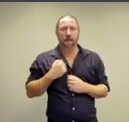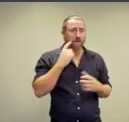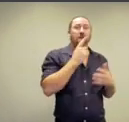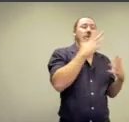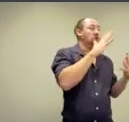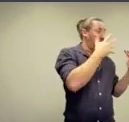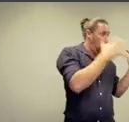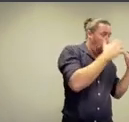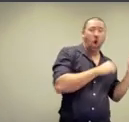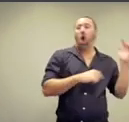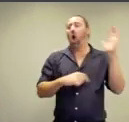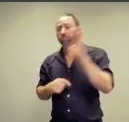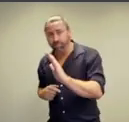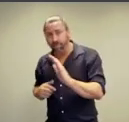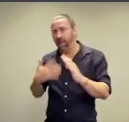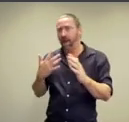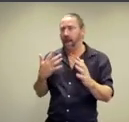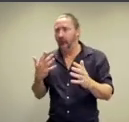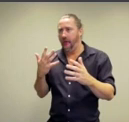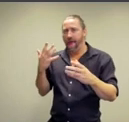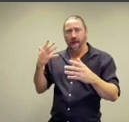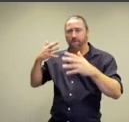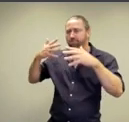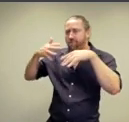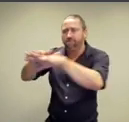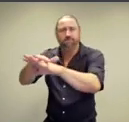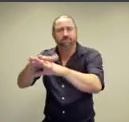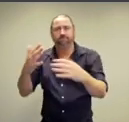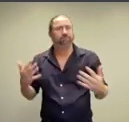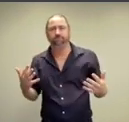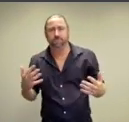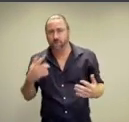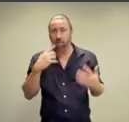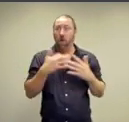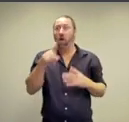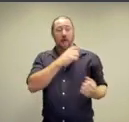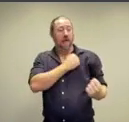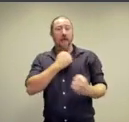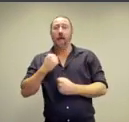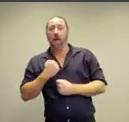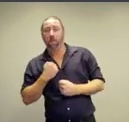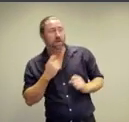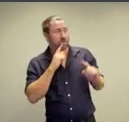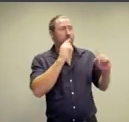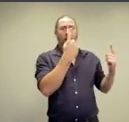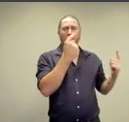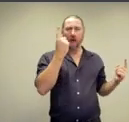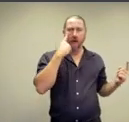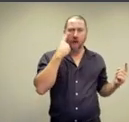assimilating back into mainstream society. For many of these men, their military service had been the